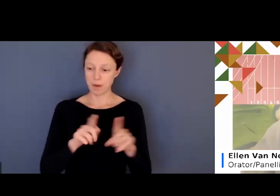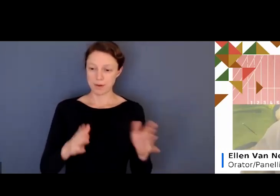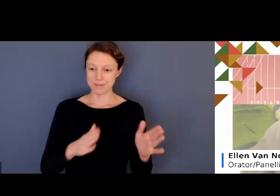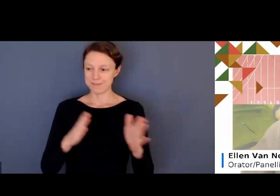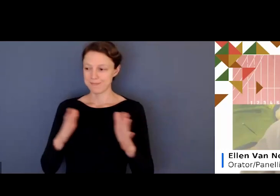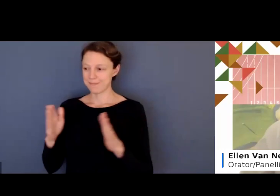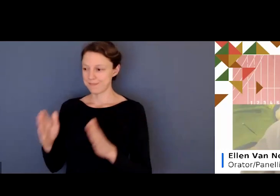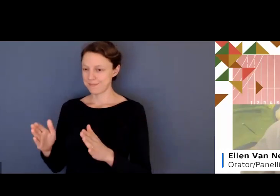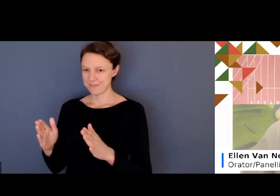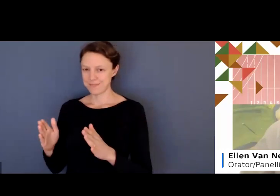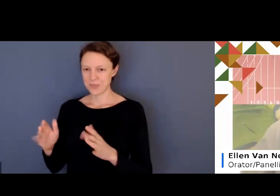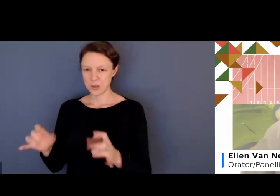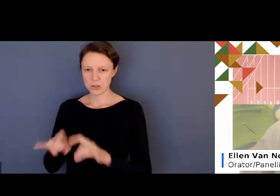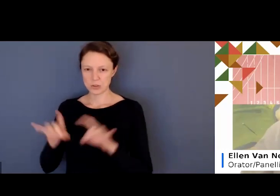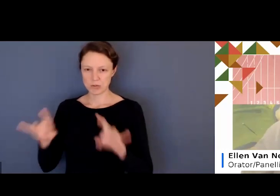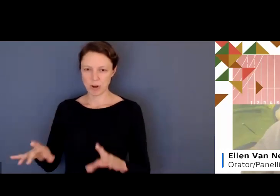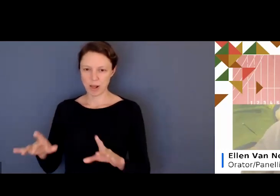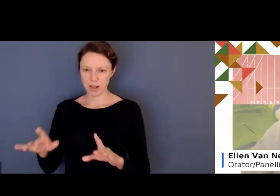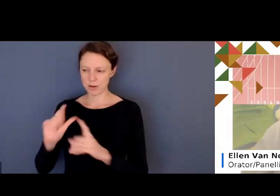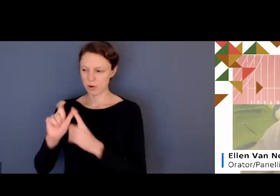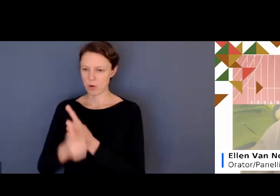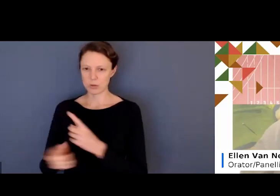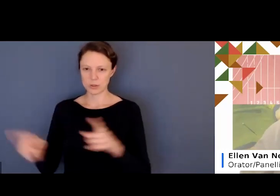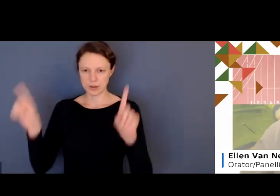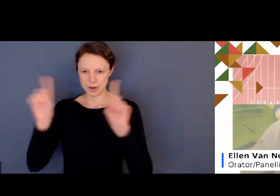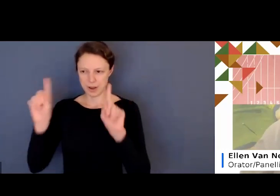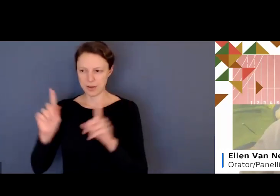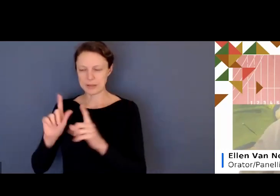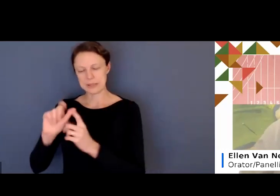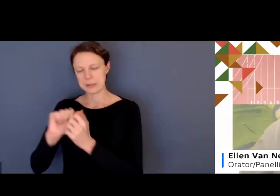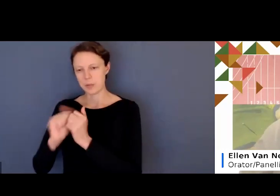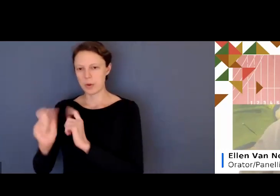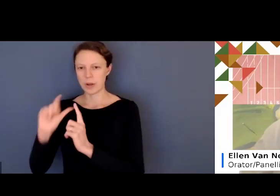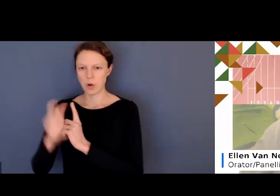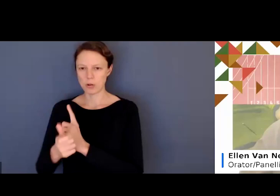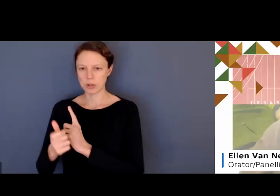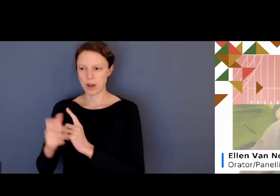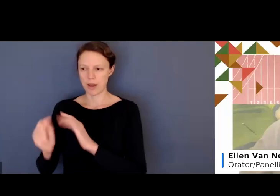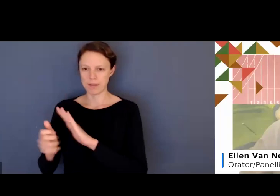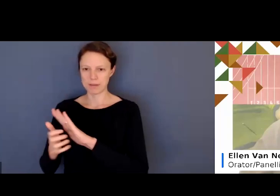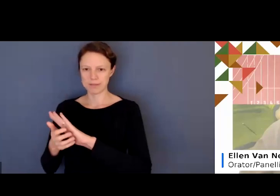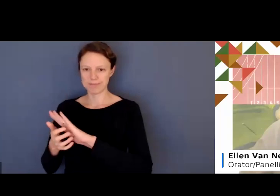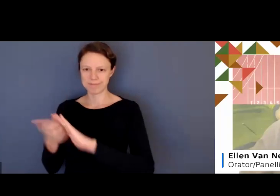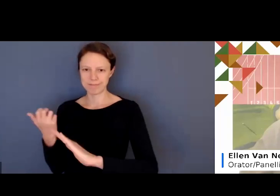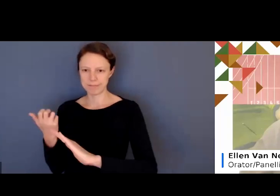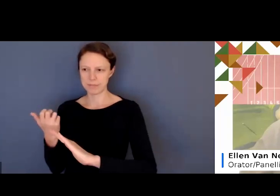in contemporary Australian sporting culture is exploitation, extraction